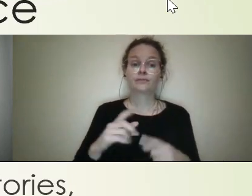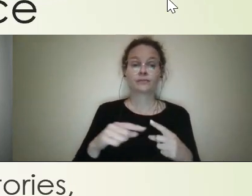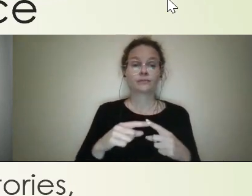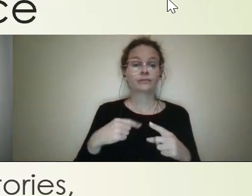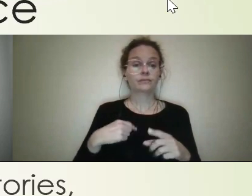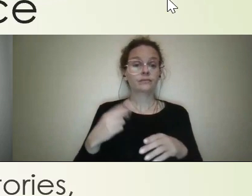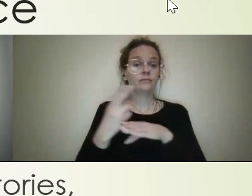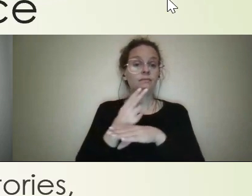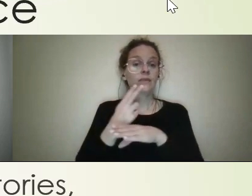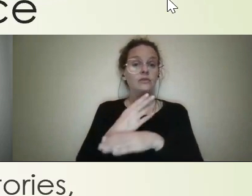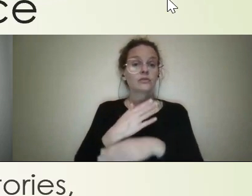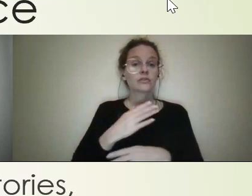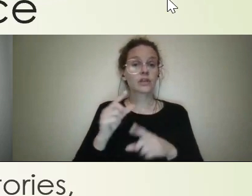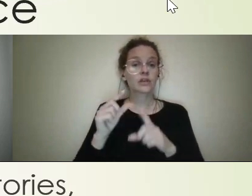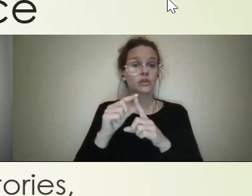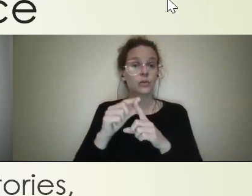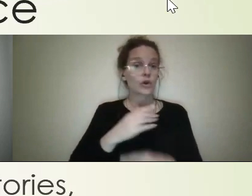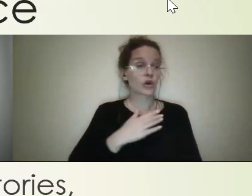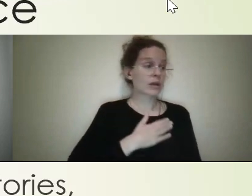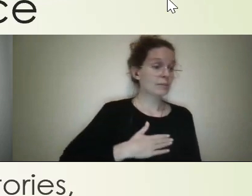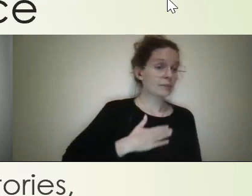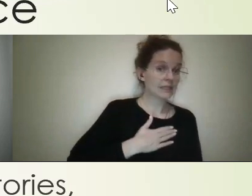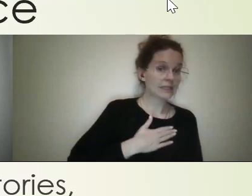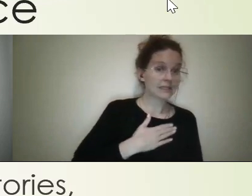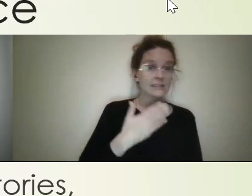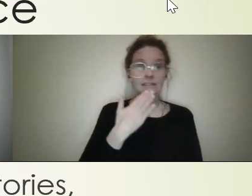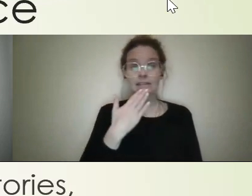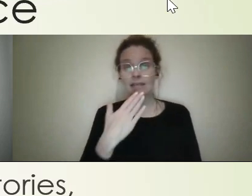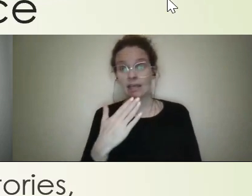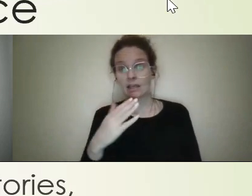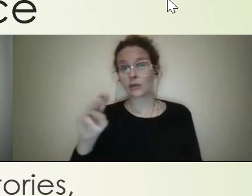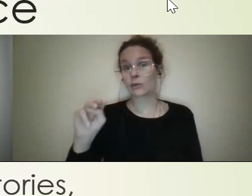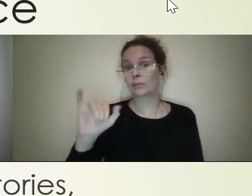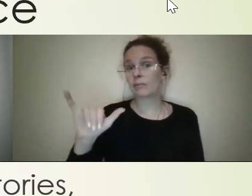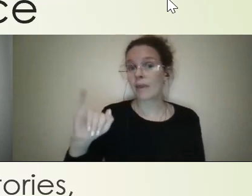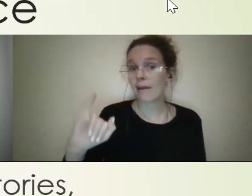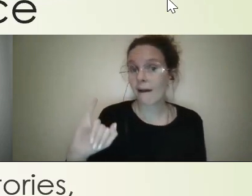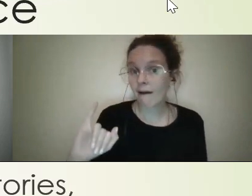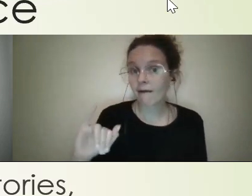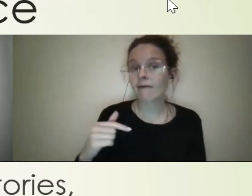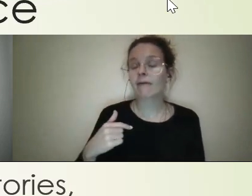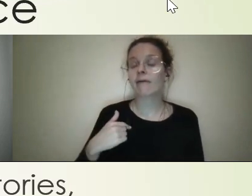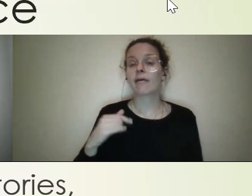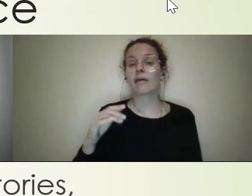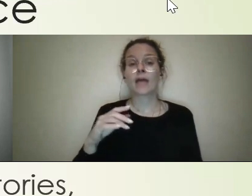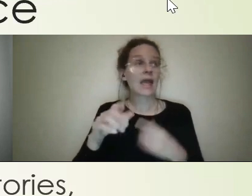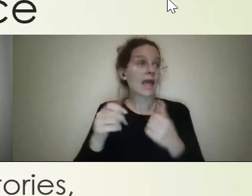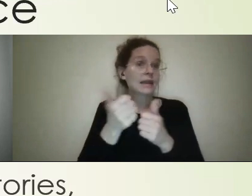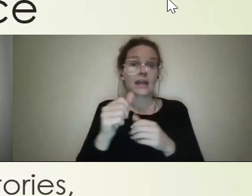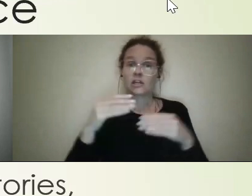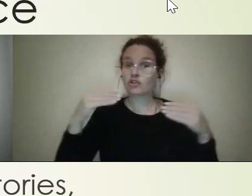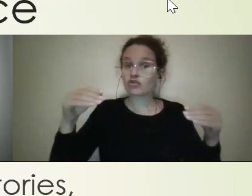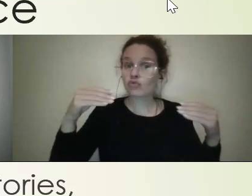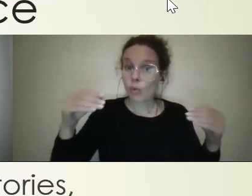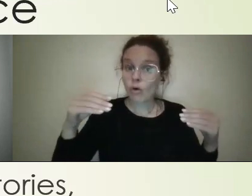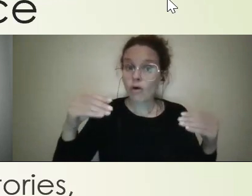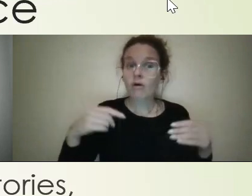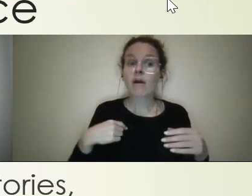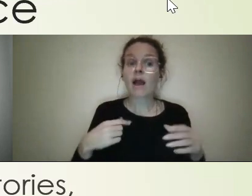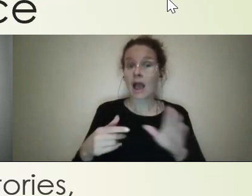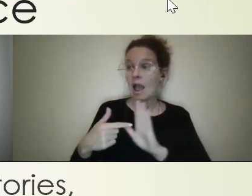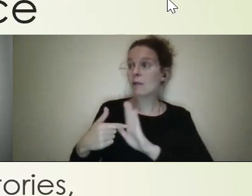"please" and "thank you" or "may I" in restaurants or stores - anywhere, I'm modeling that behavior,